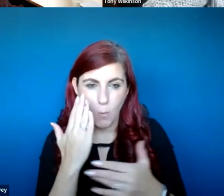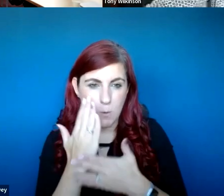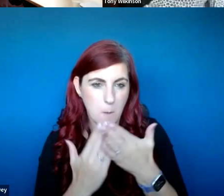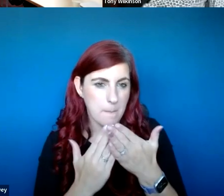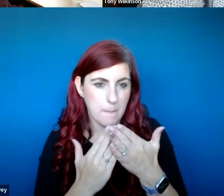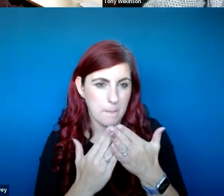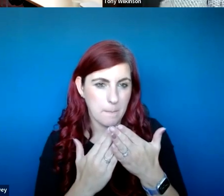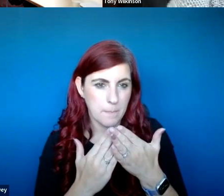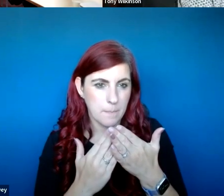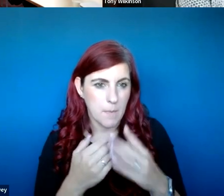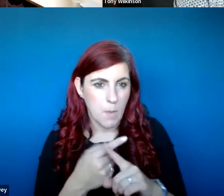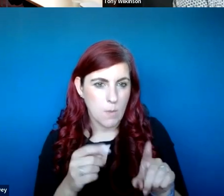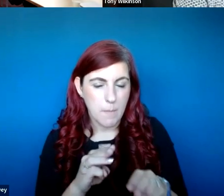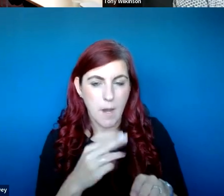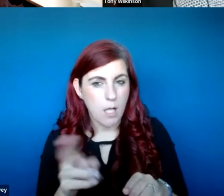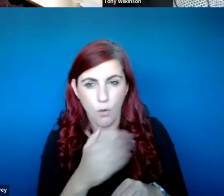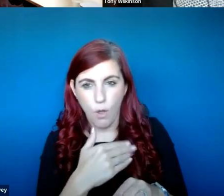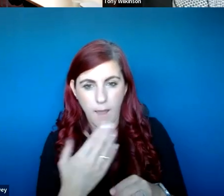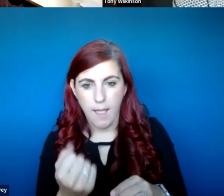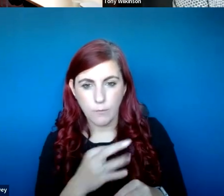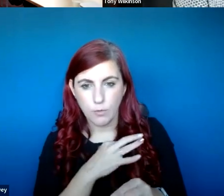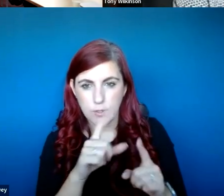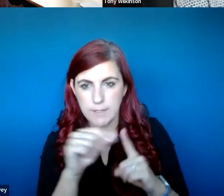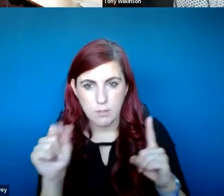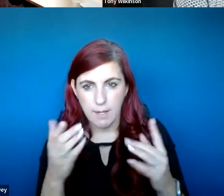would have good access to internet and this was a primarily online survey, so that